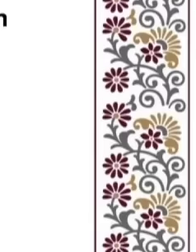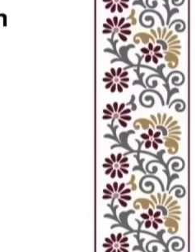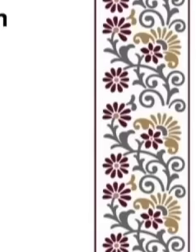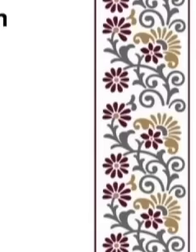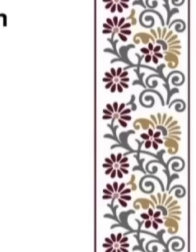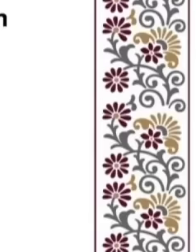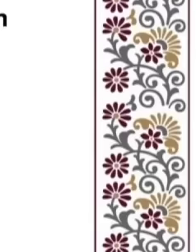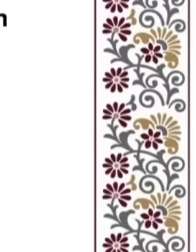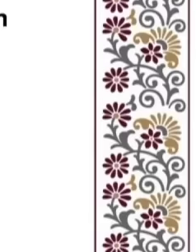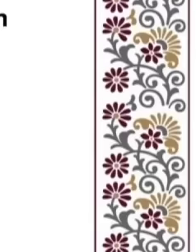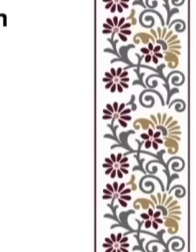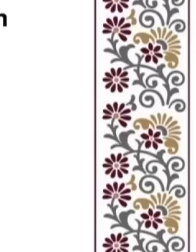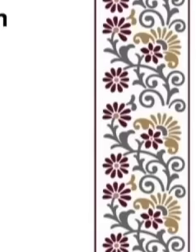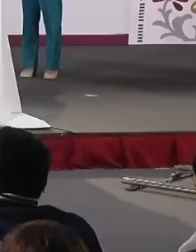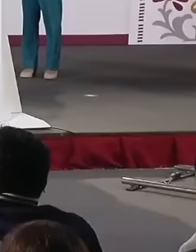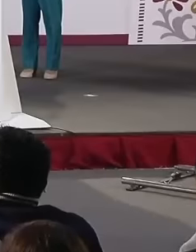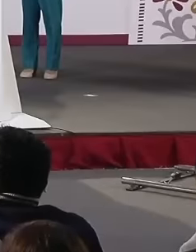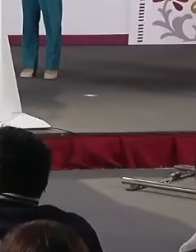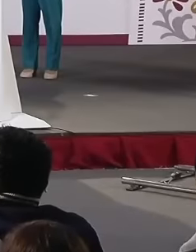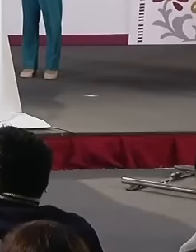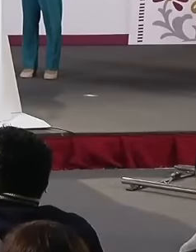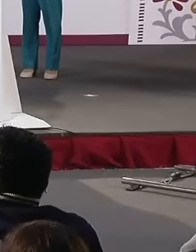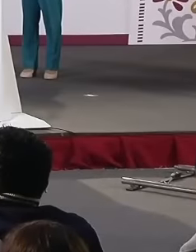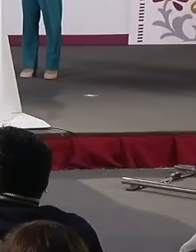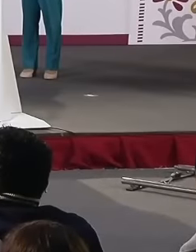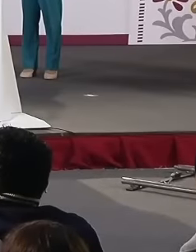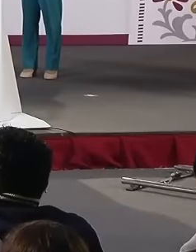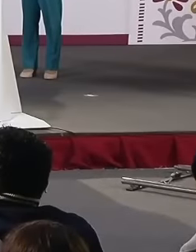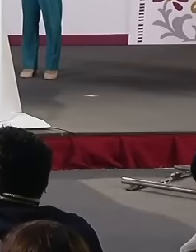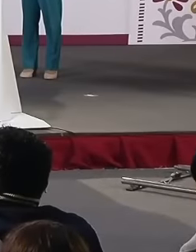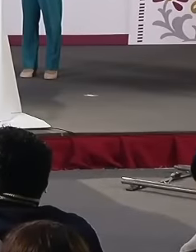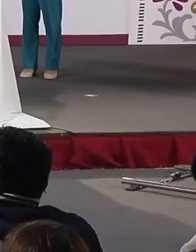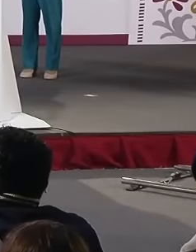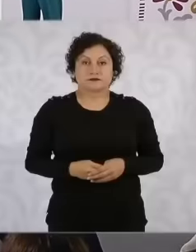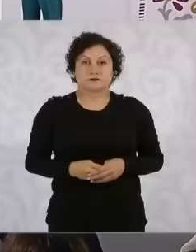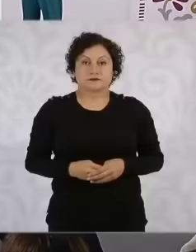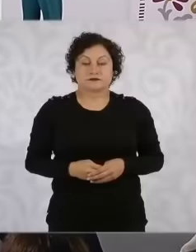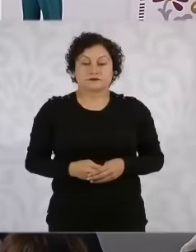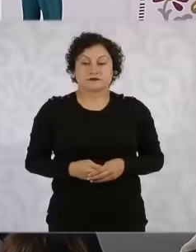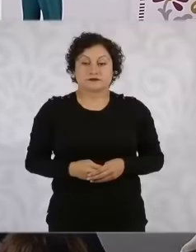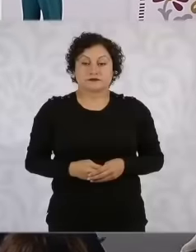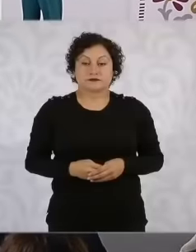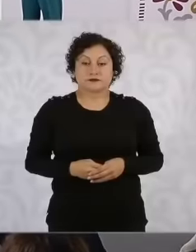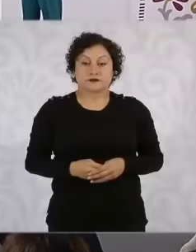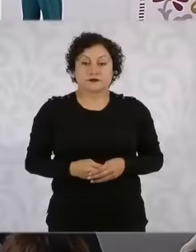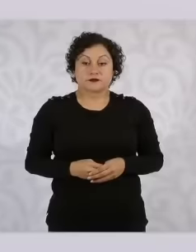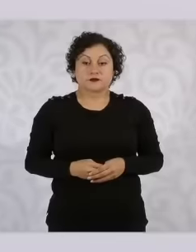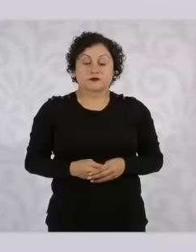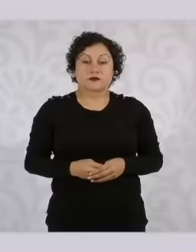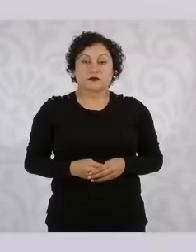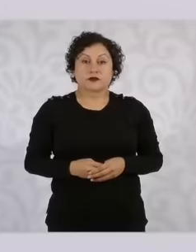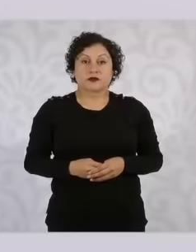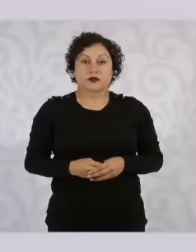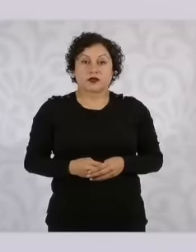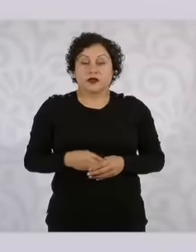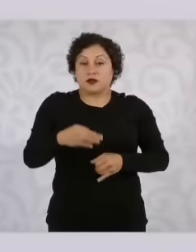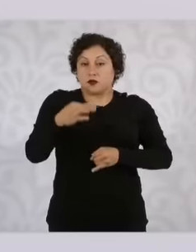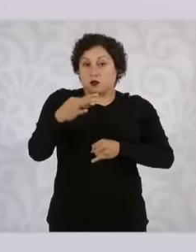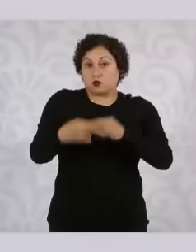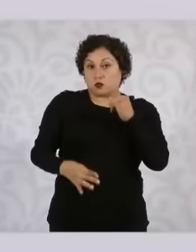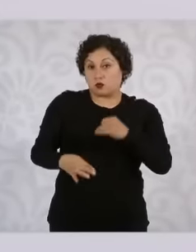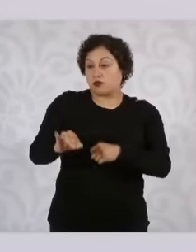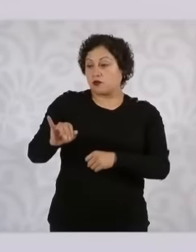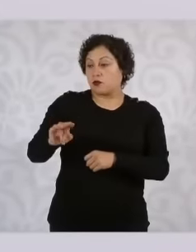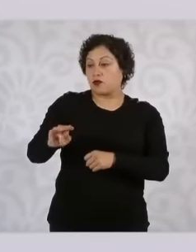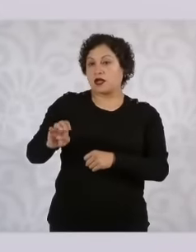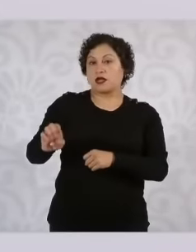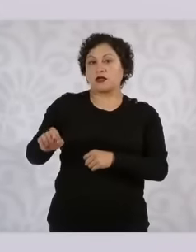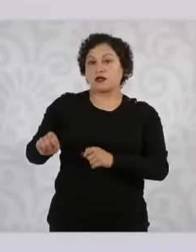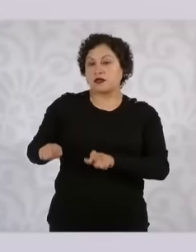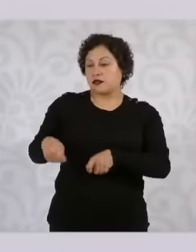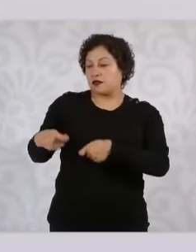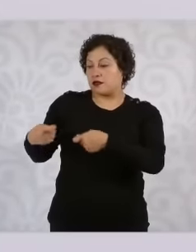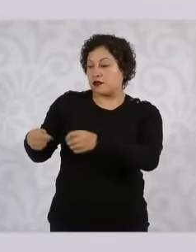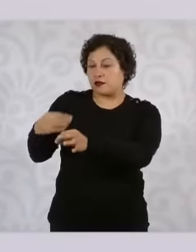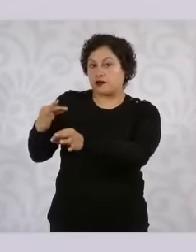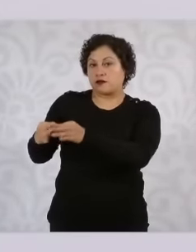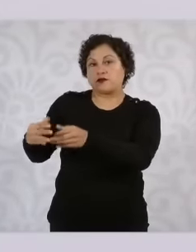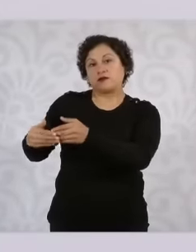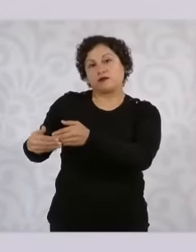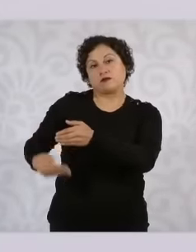reviews and sends the side to the INE and the INE will be in charge of the entire organization of the election